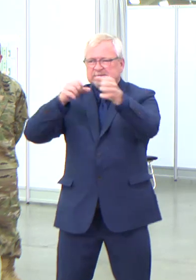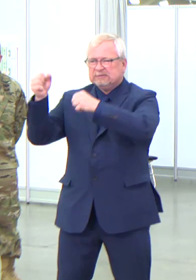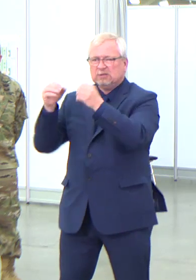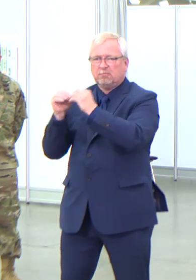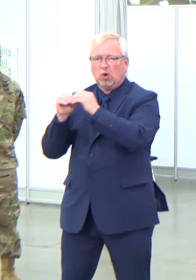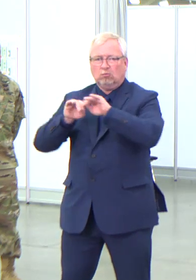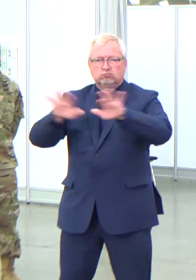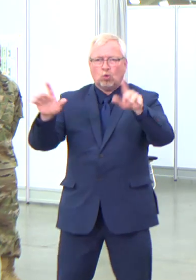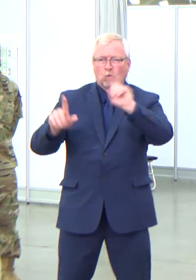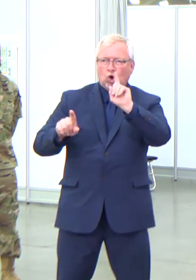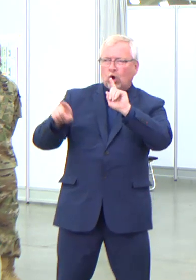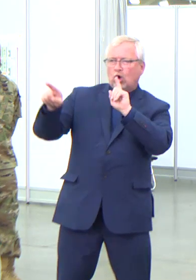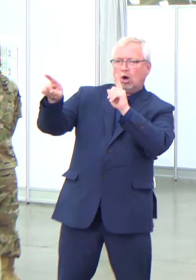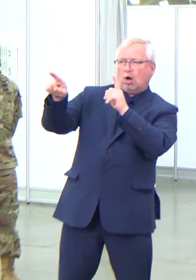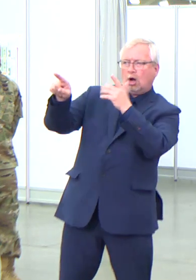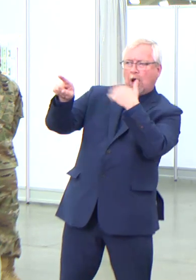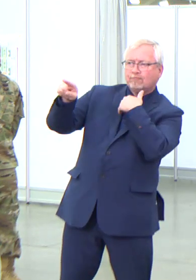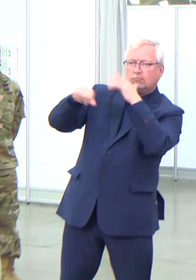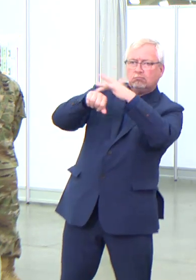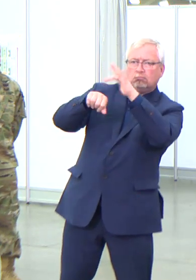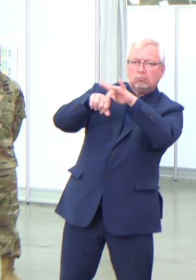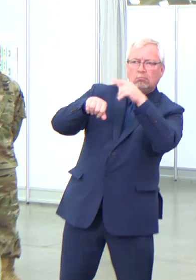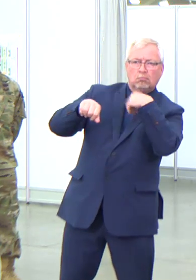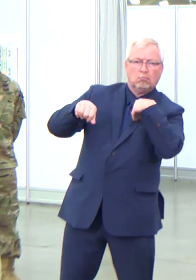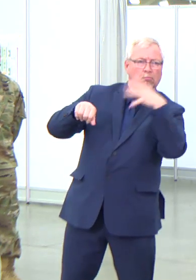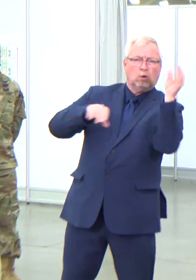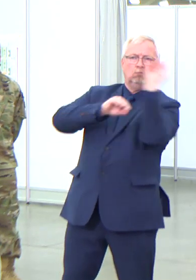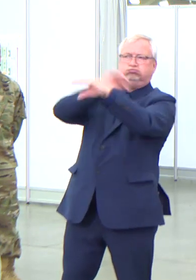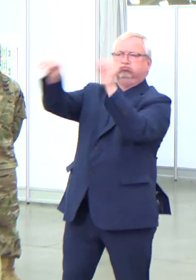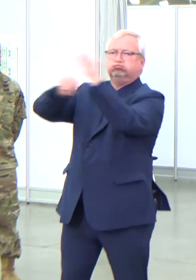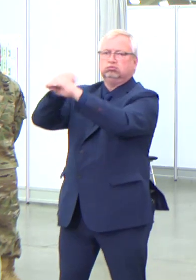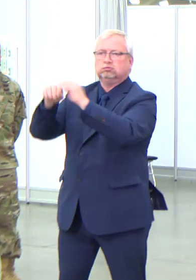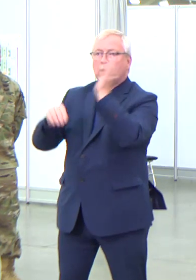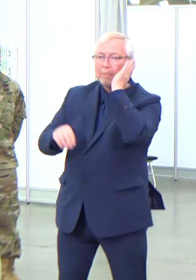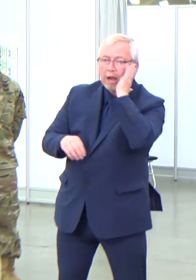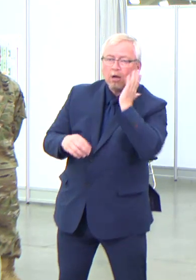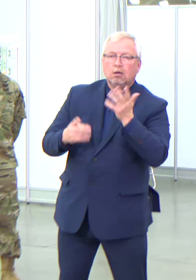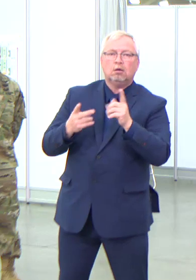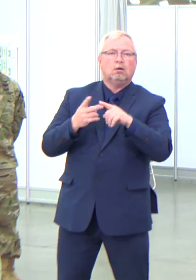facilities to develop space typically not used for